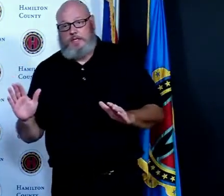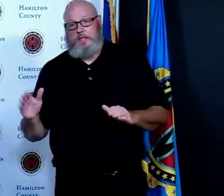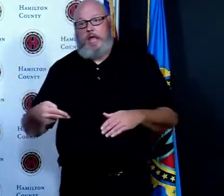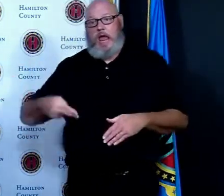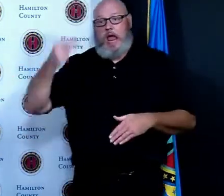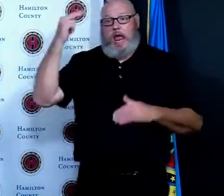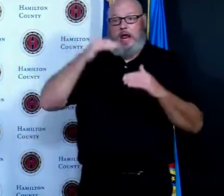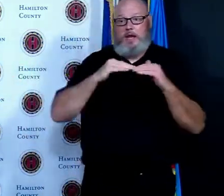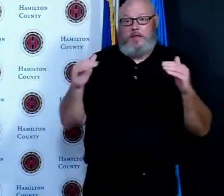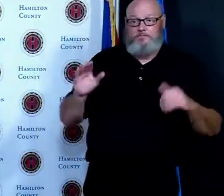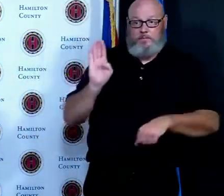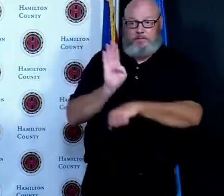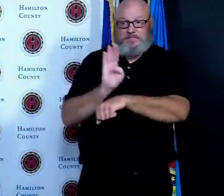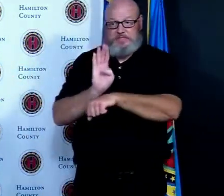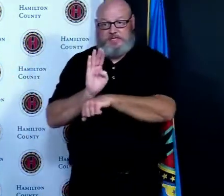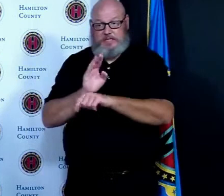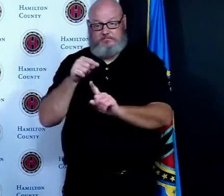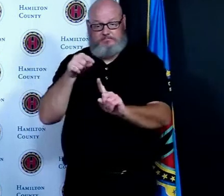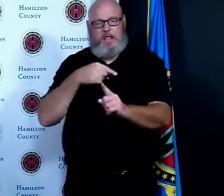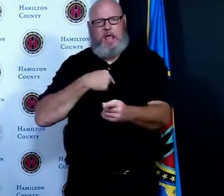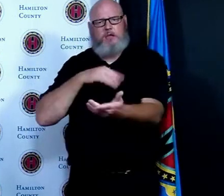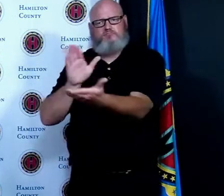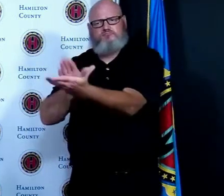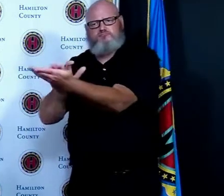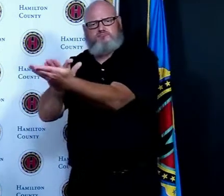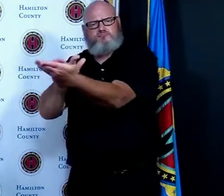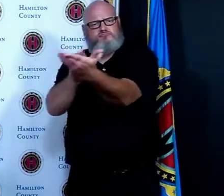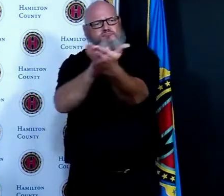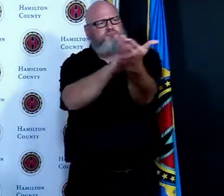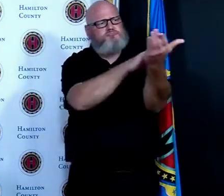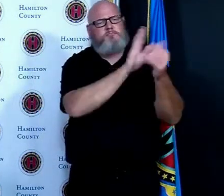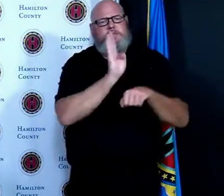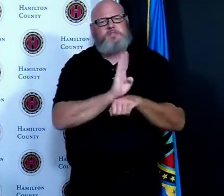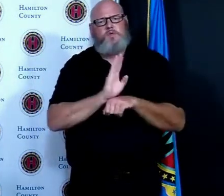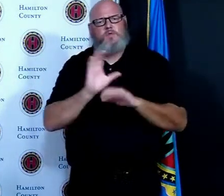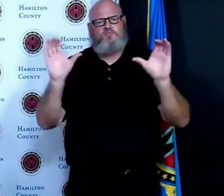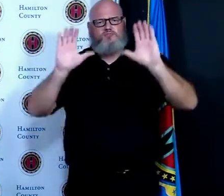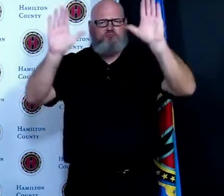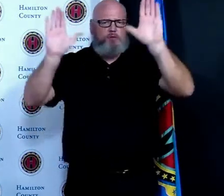and I really commend their work my team does respond to every complaint that we get I mentioned